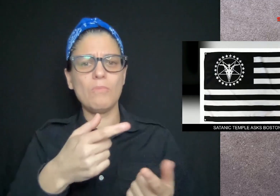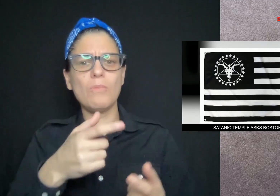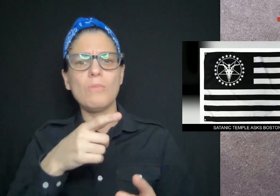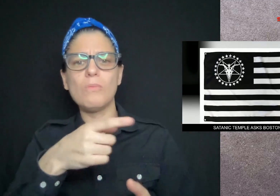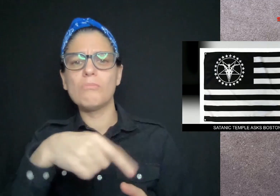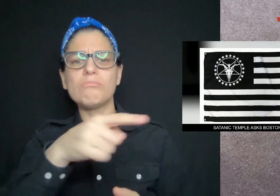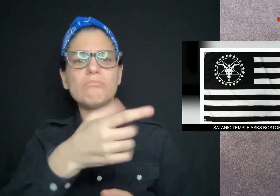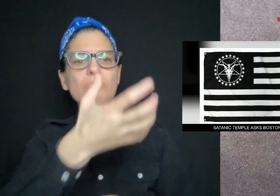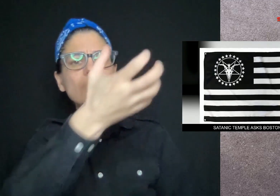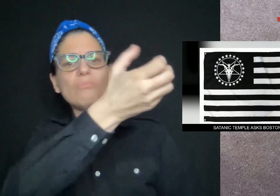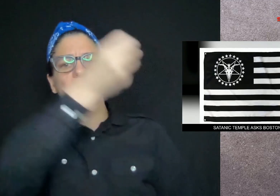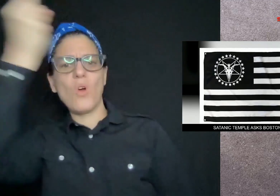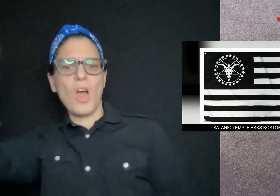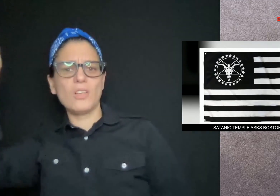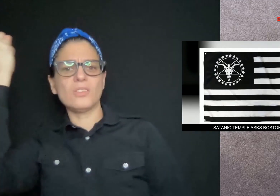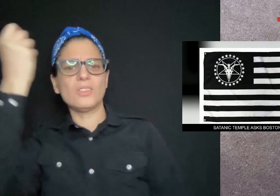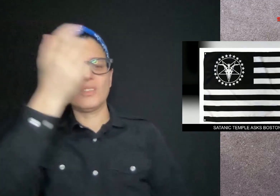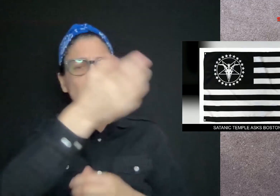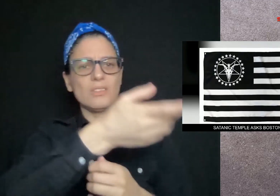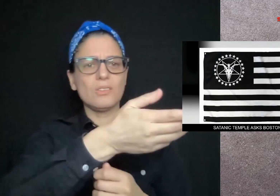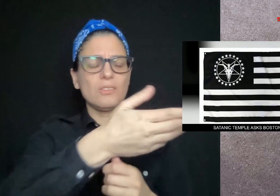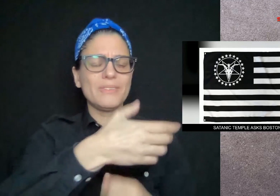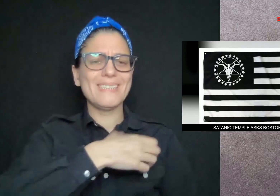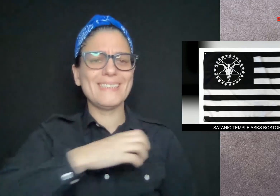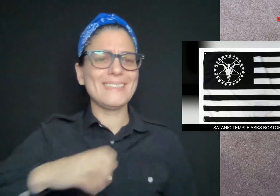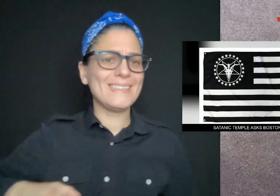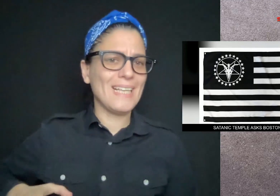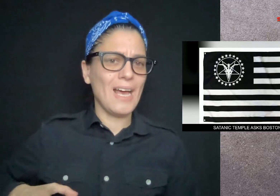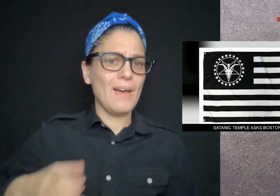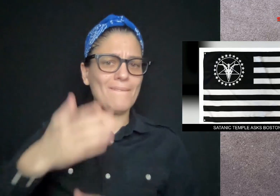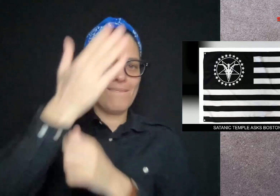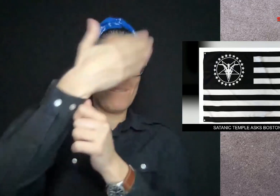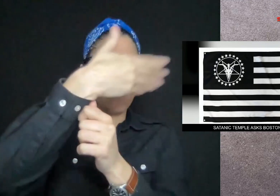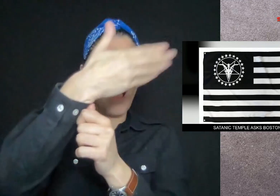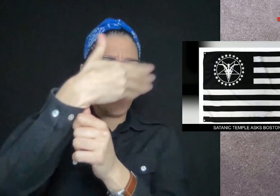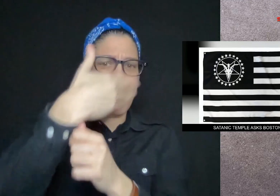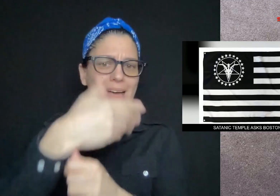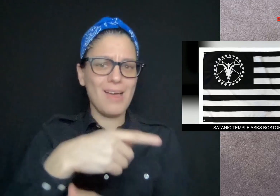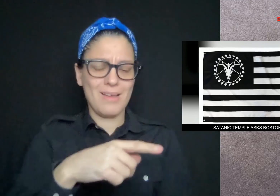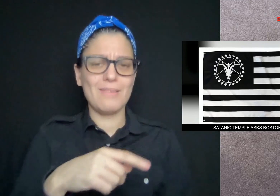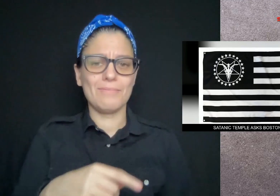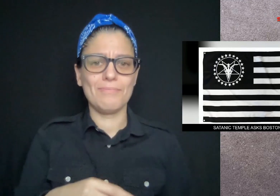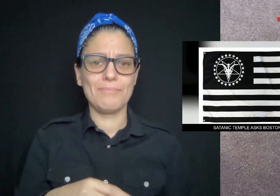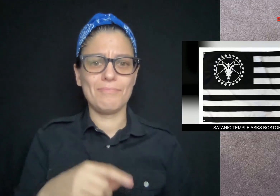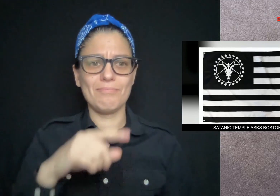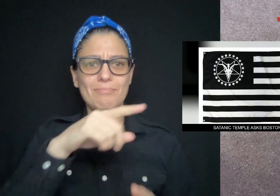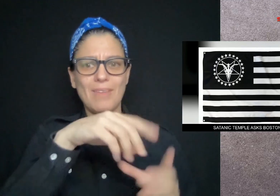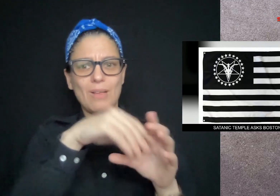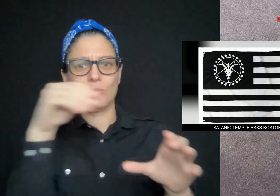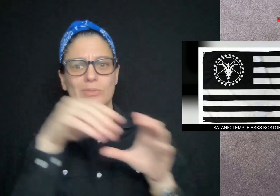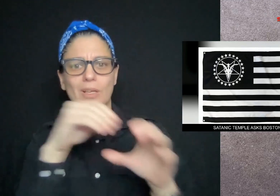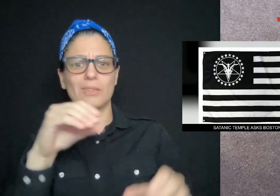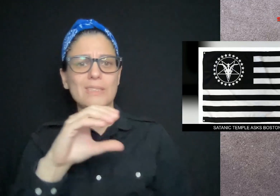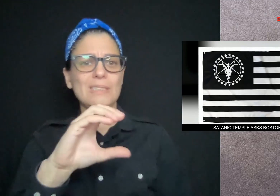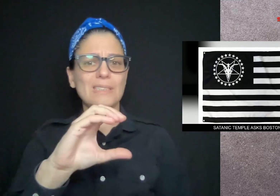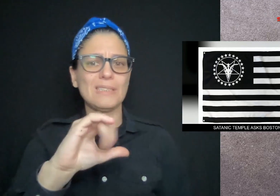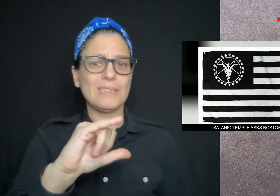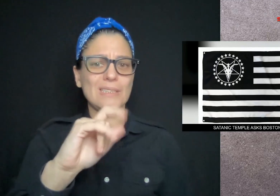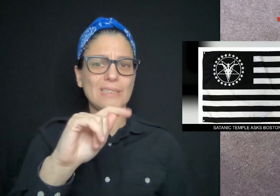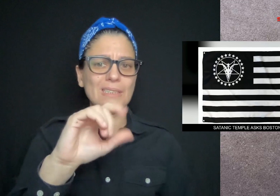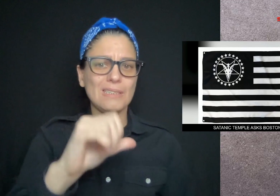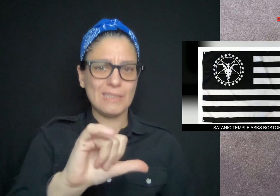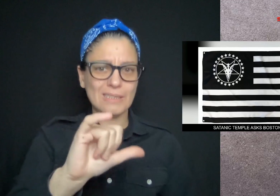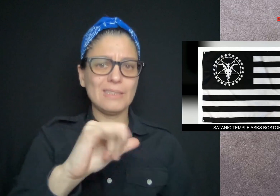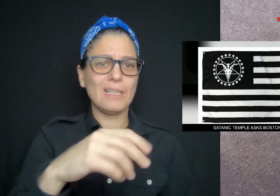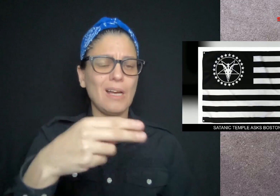by preventing a group from raising a Christian flag on a city flagpole outside City Hall